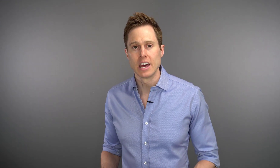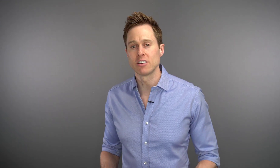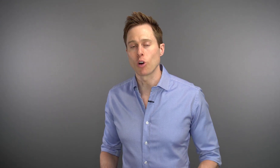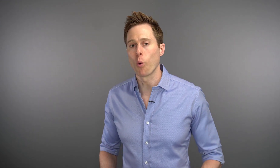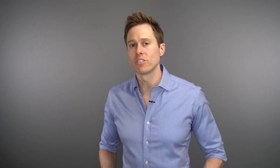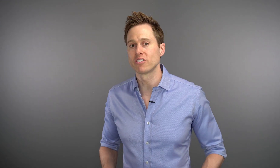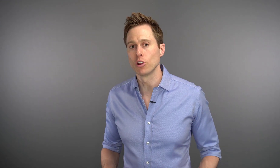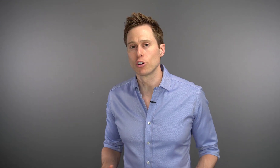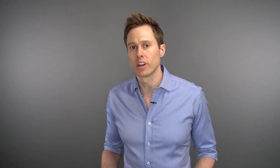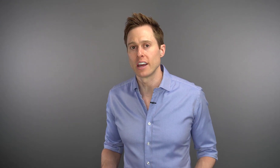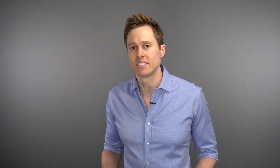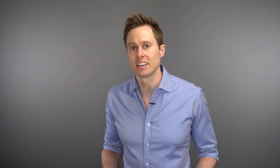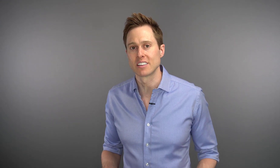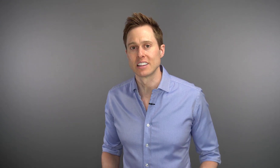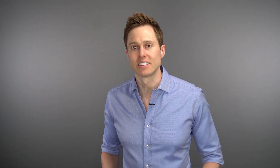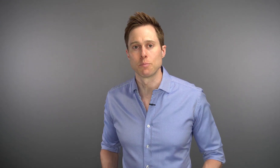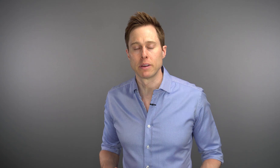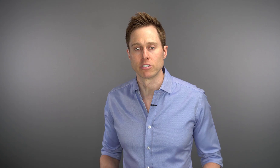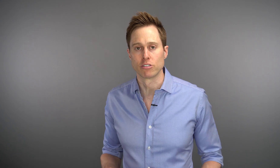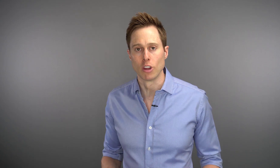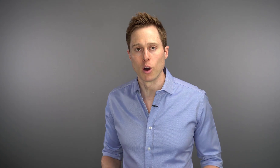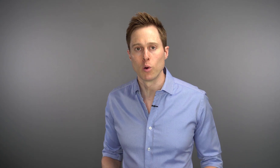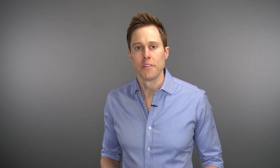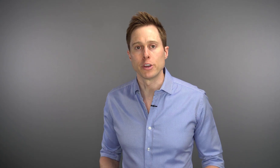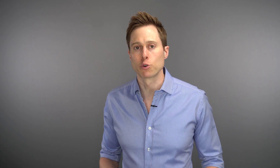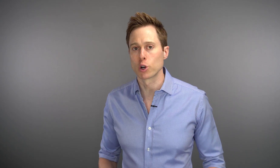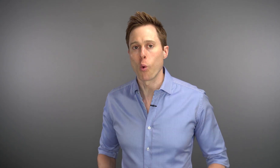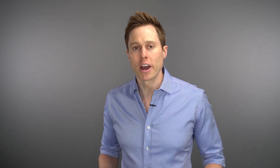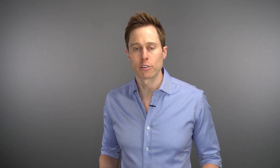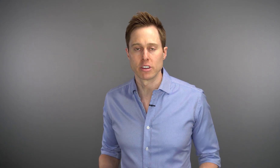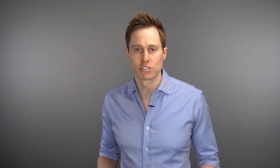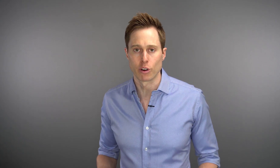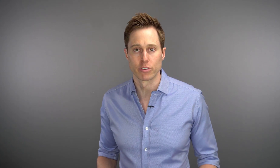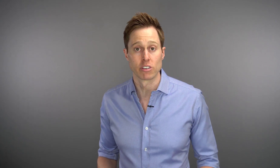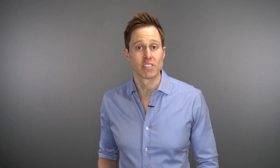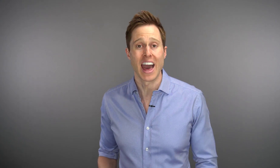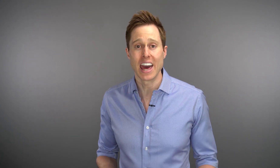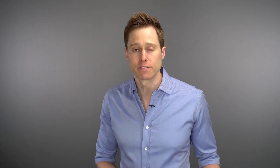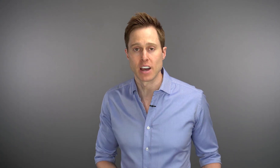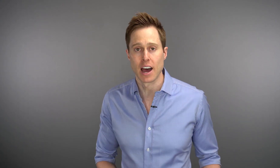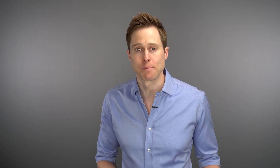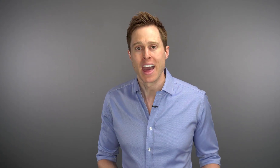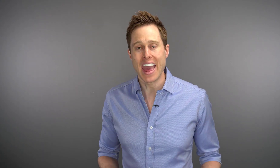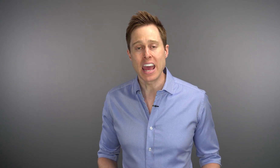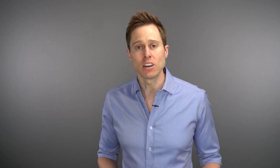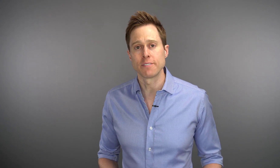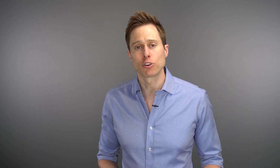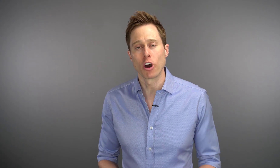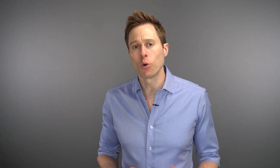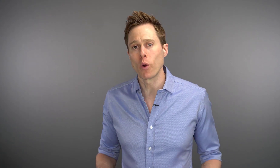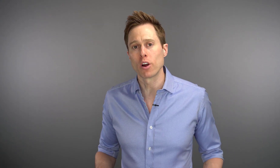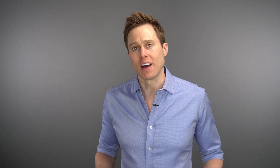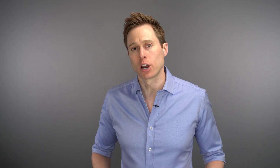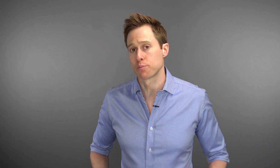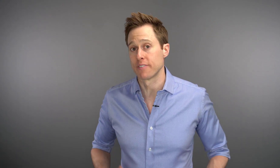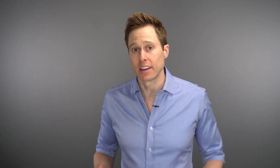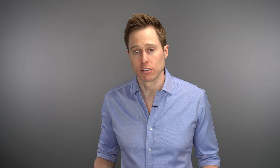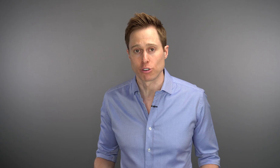it is always still a good idea to let the business know that you require these services ahead of time, and if they're unaware of how to provide these services